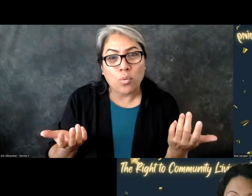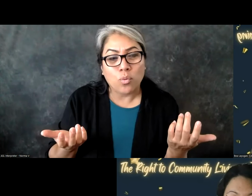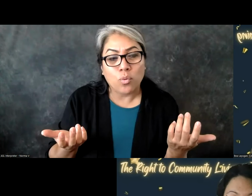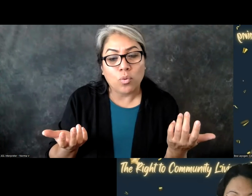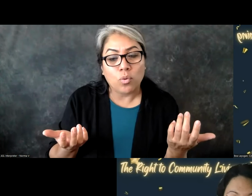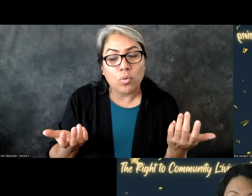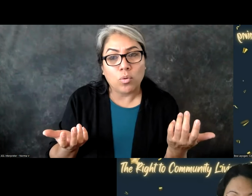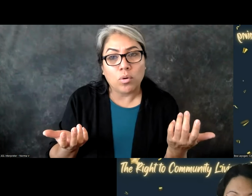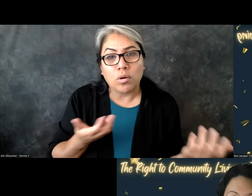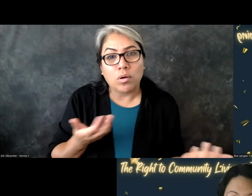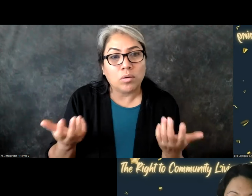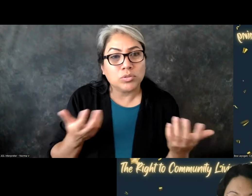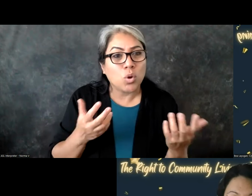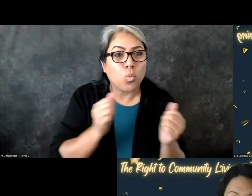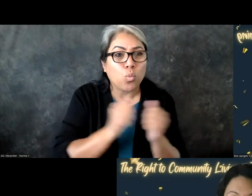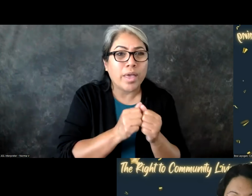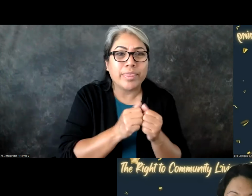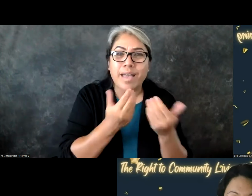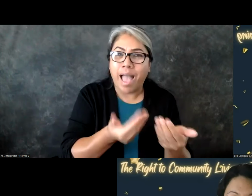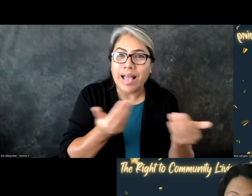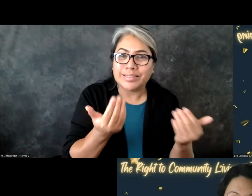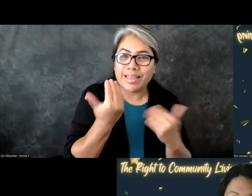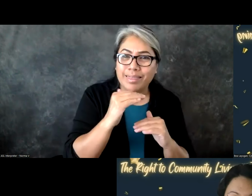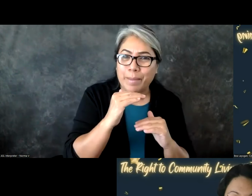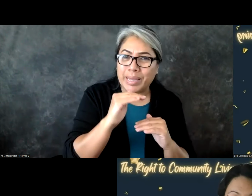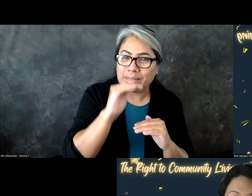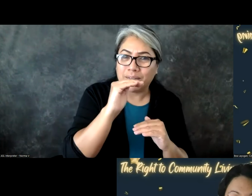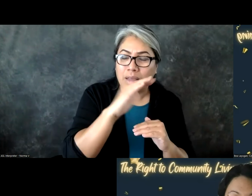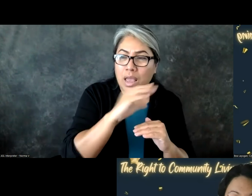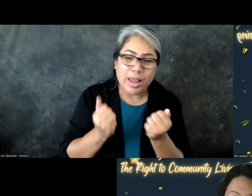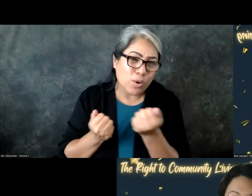» BEA LAYUGAN: 2025, yes. » '25.